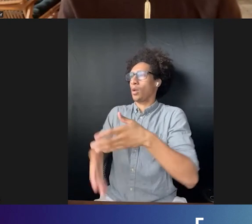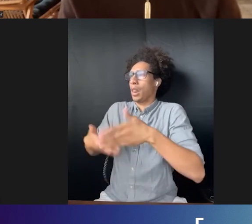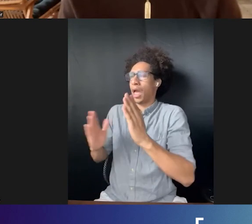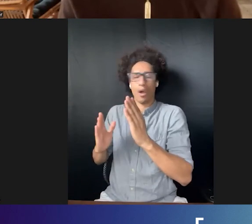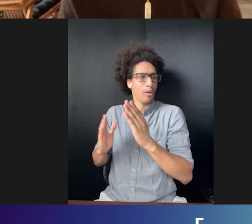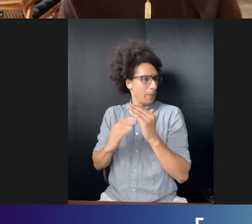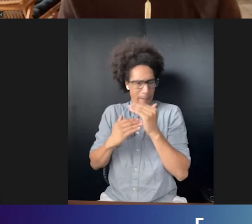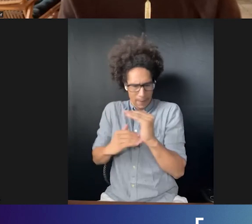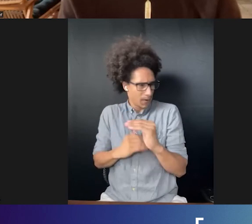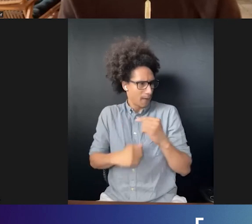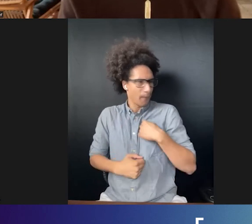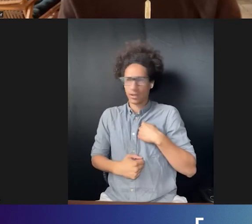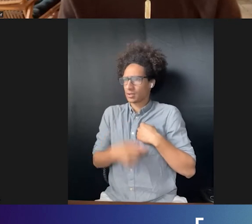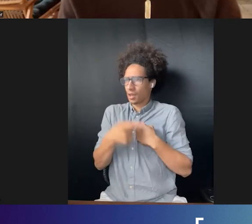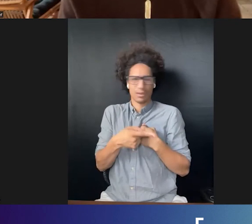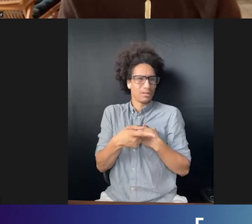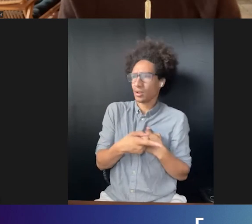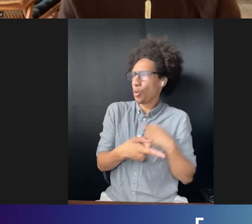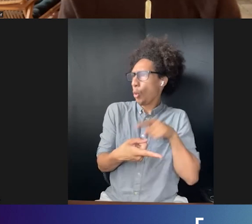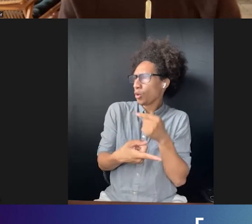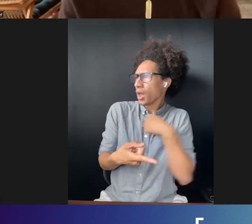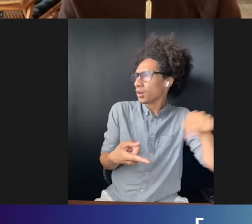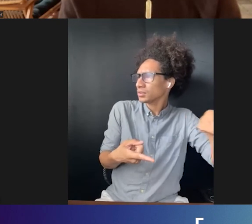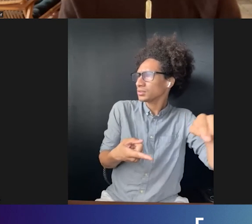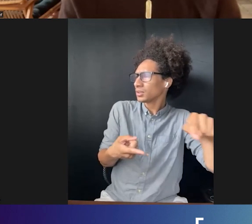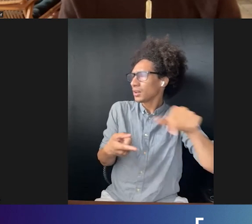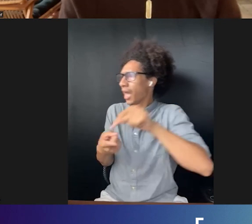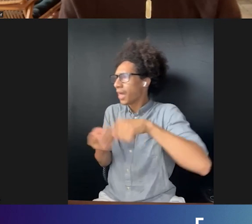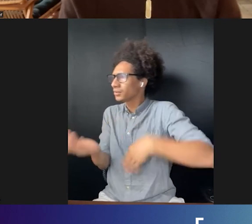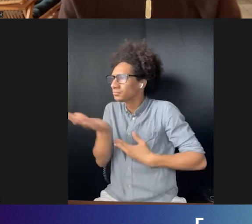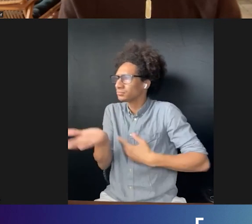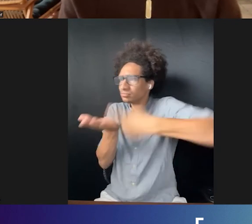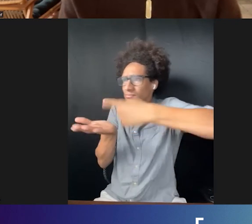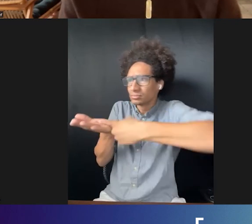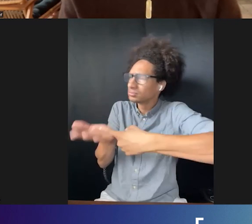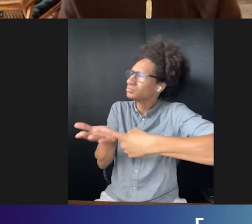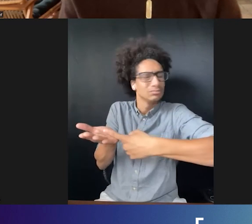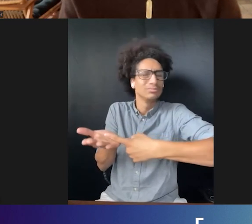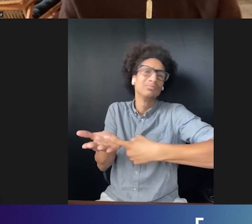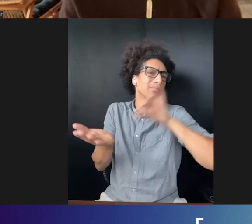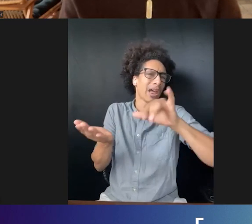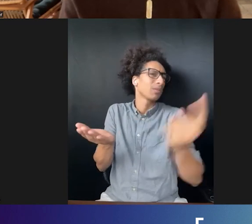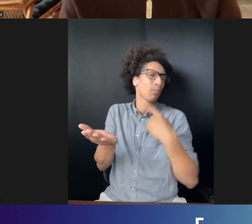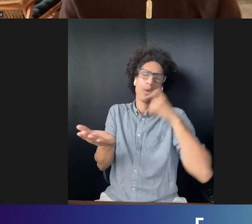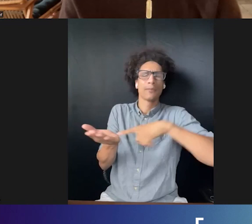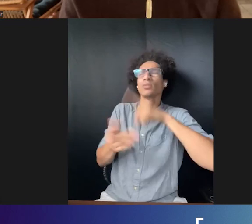So that's that's kind of, I think the first construct to to interrogate. So thank you both for being here